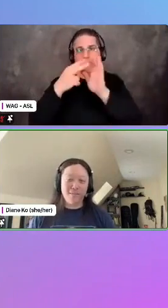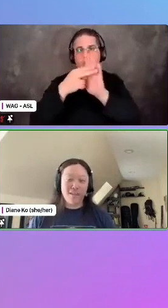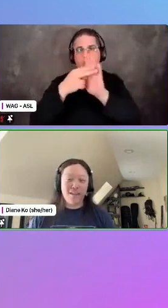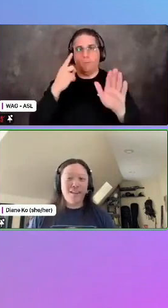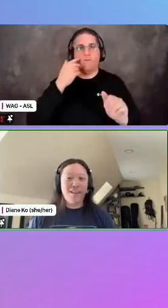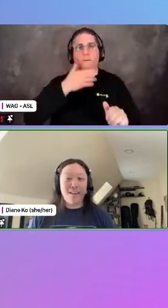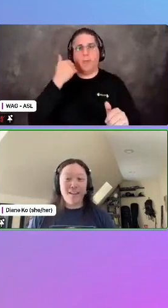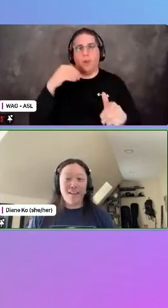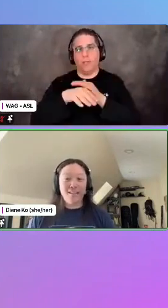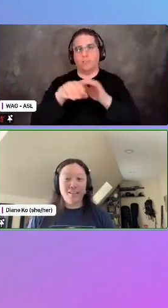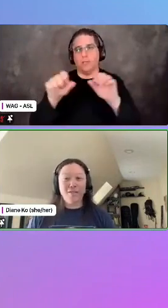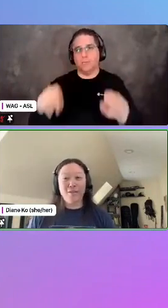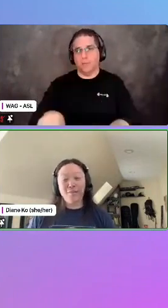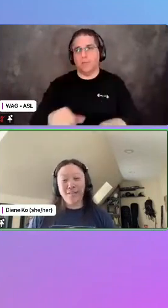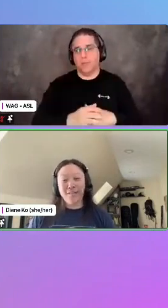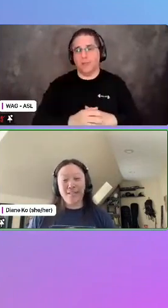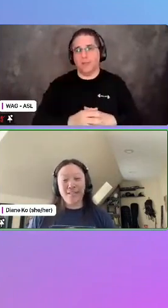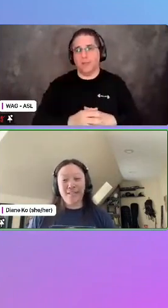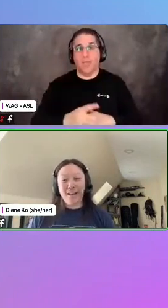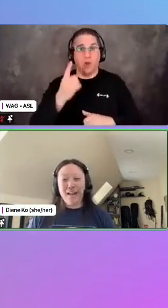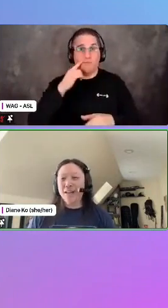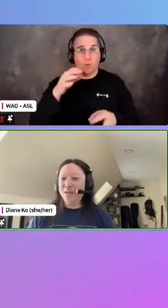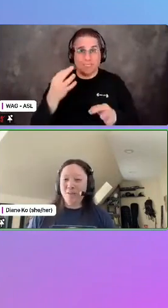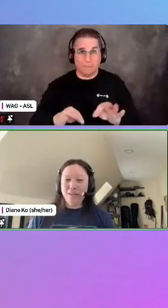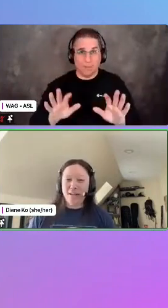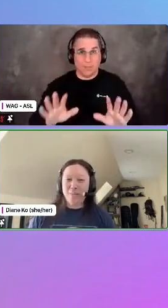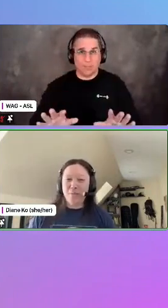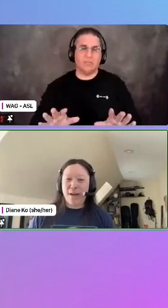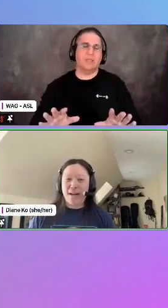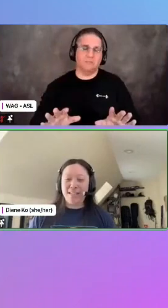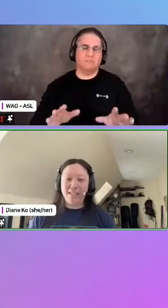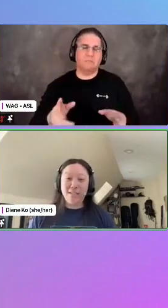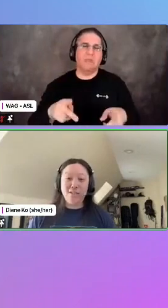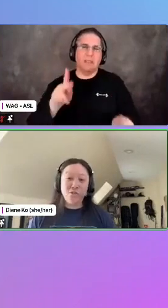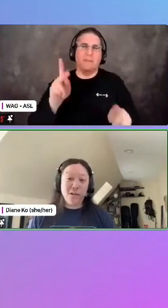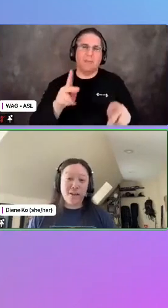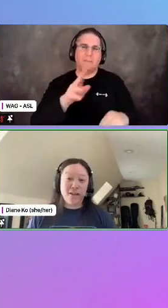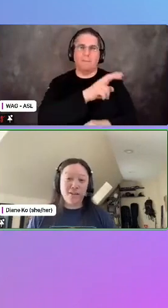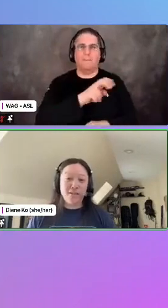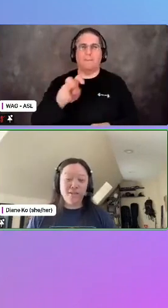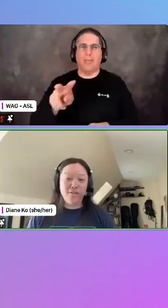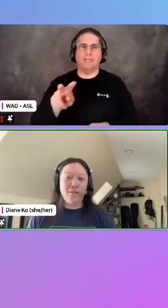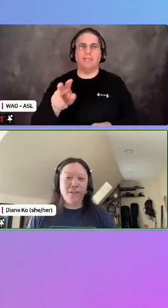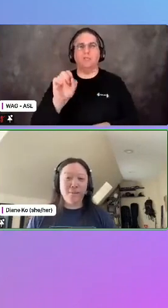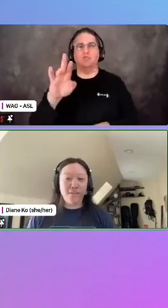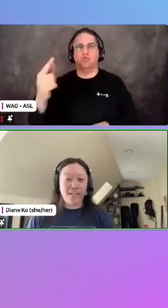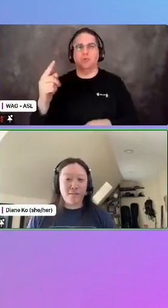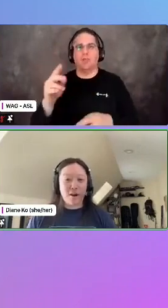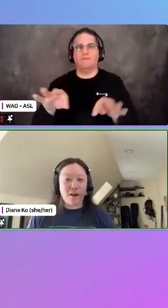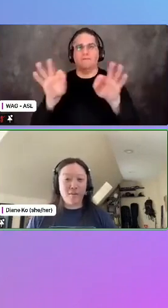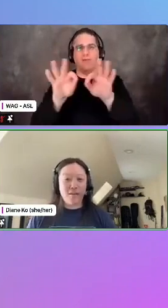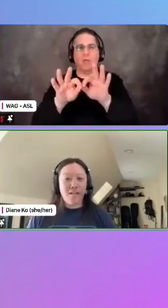input field. We can also set the label text prompt on the input field components with the labels for